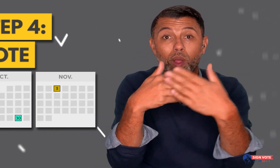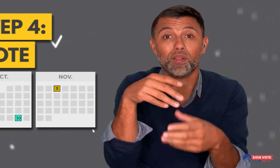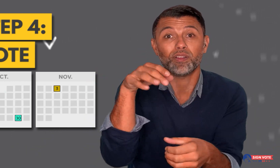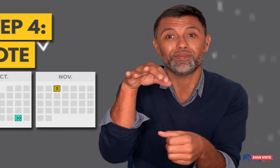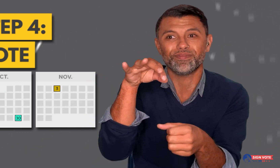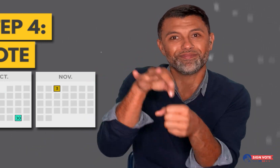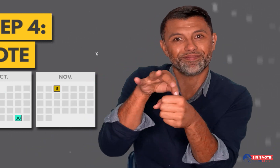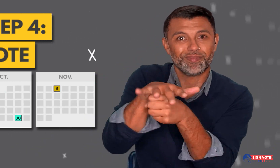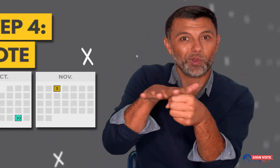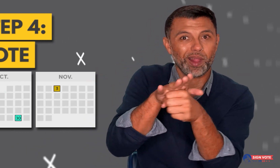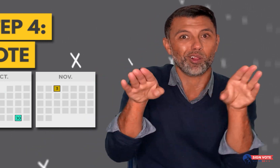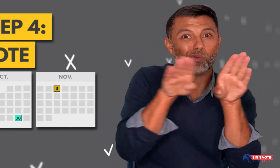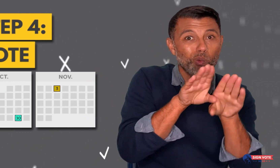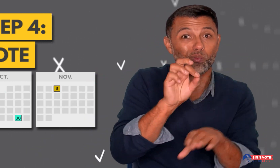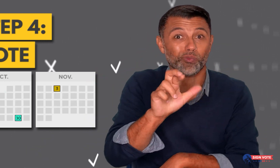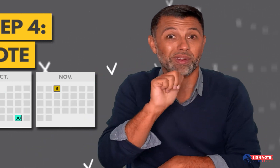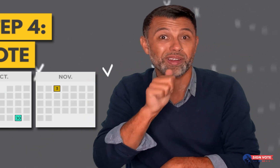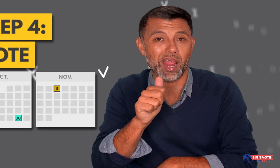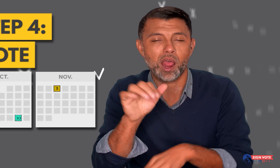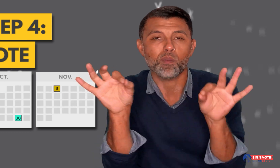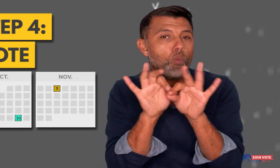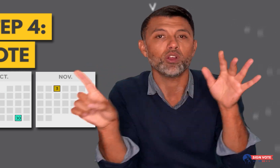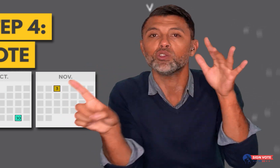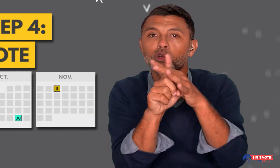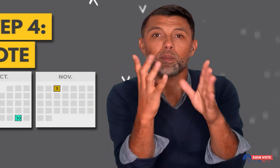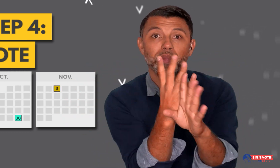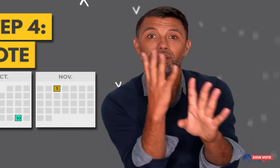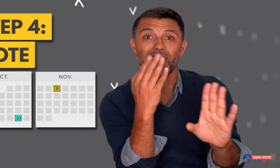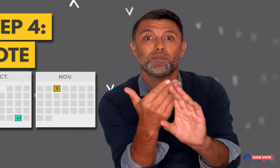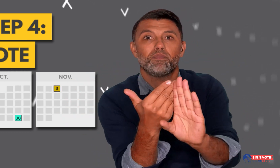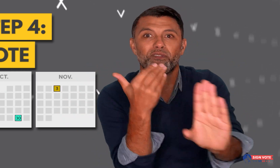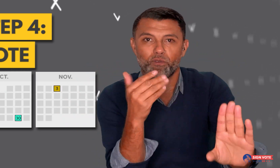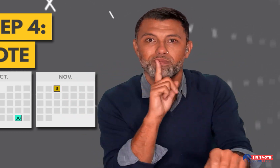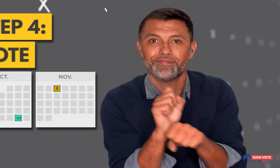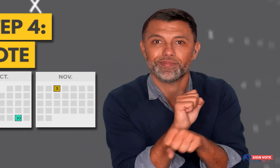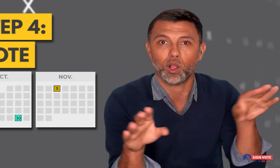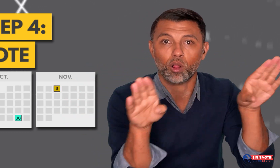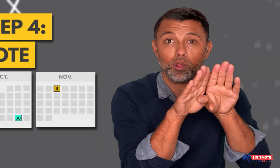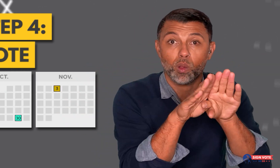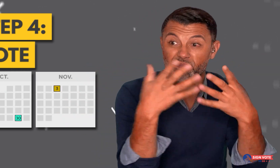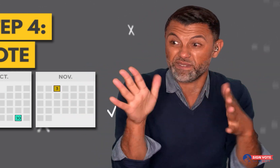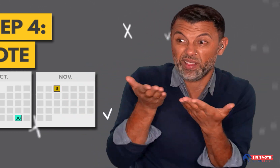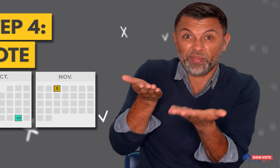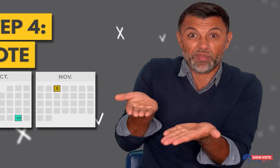regardless of whether the polling center is closed or not. The key is to show up in line before the doors close.